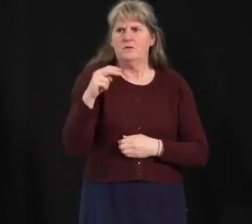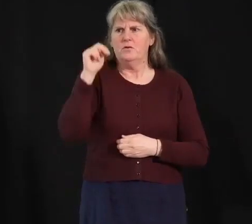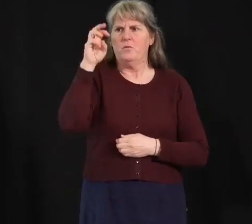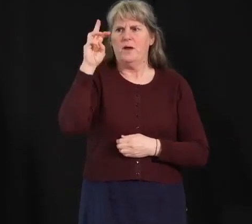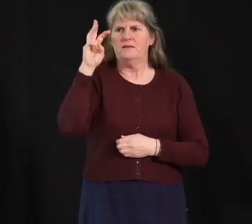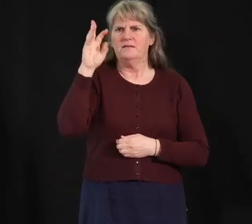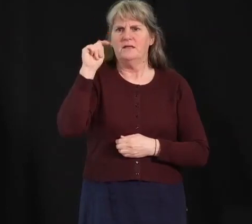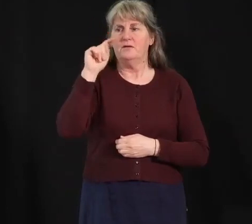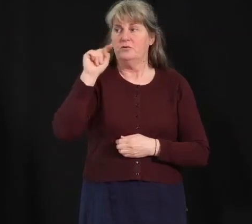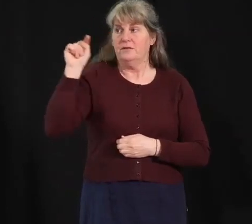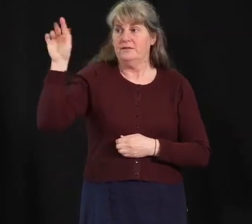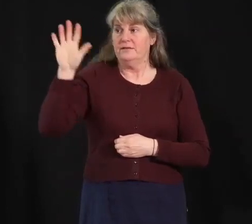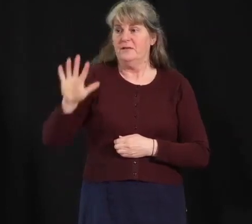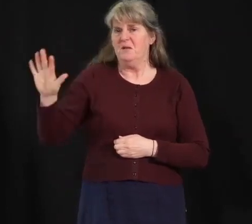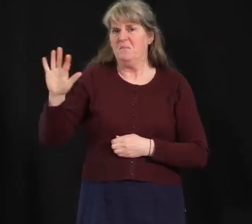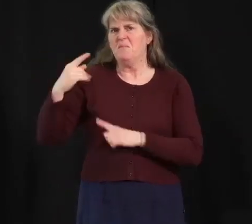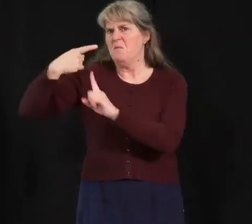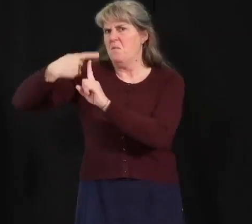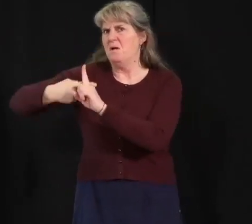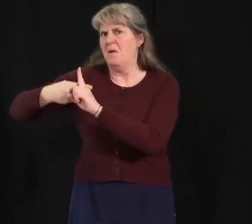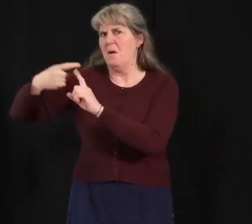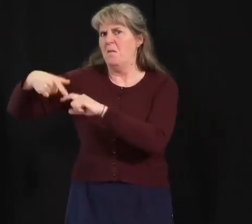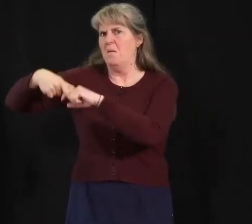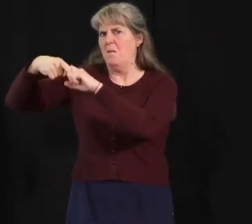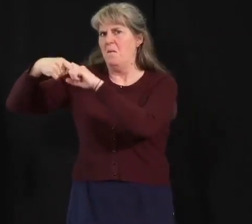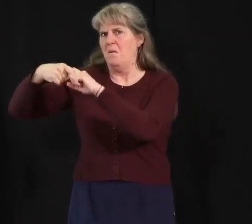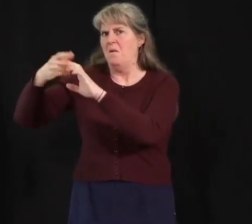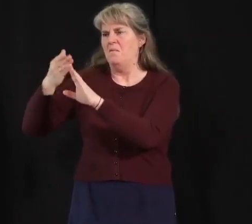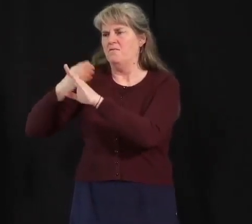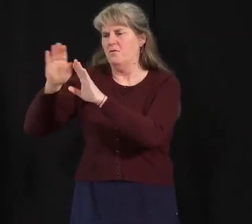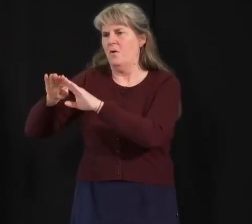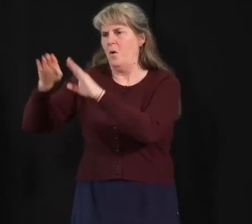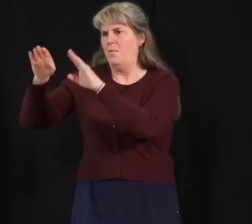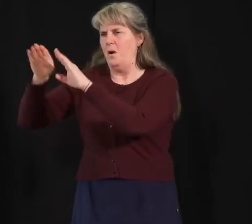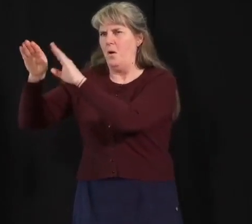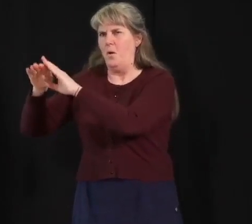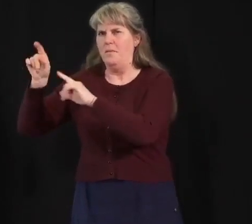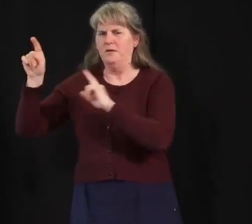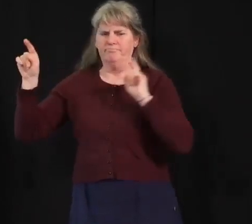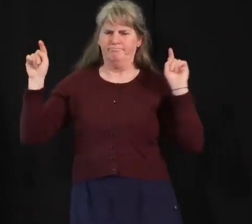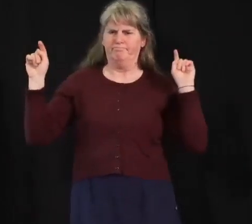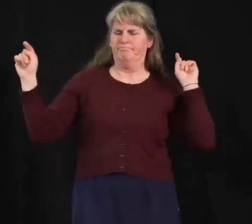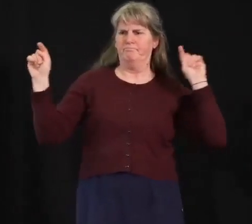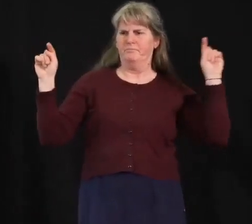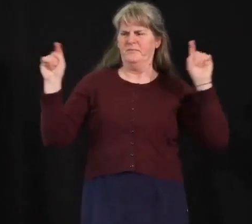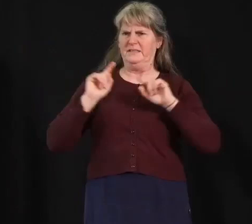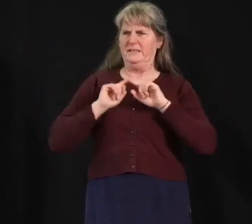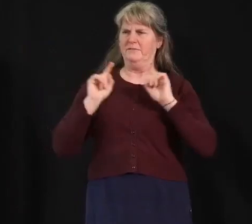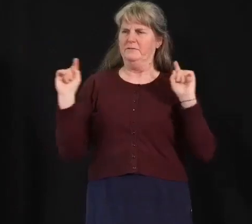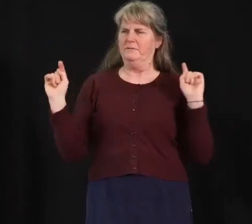starting to look at opening up businesses later in the week on a limited basis and today, the